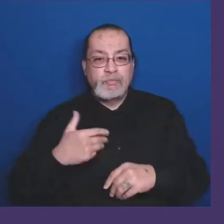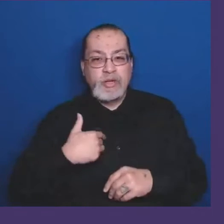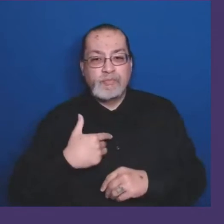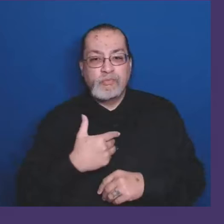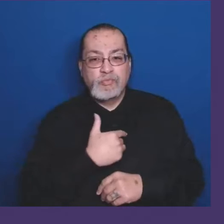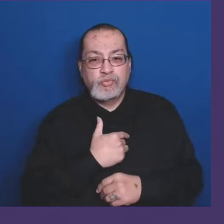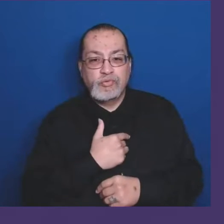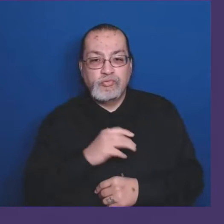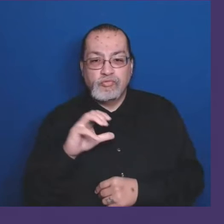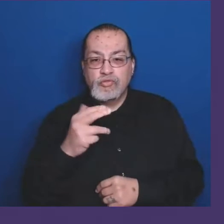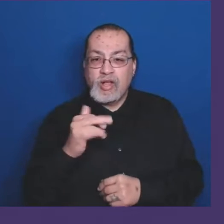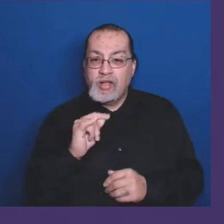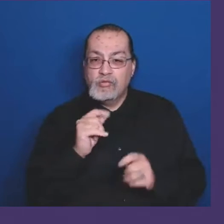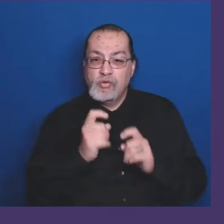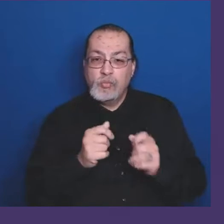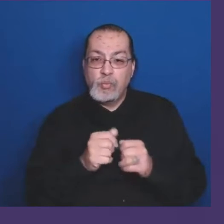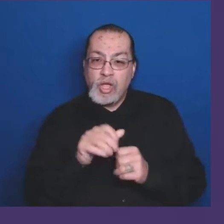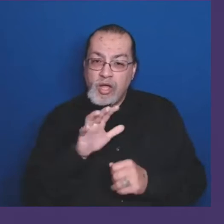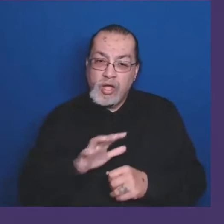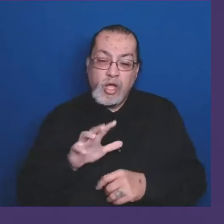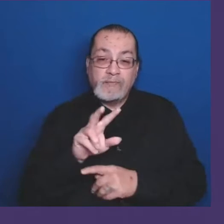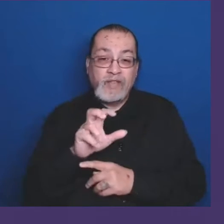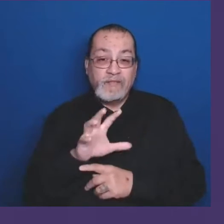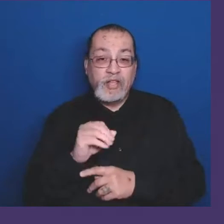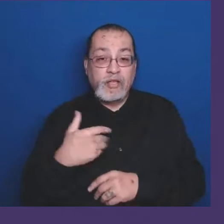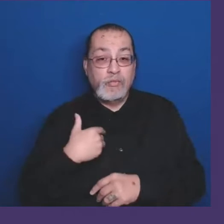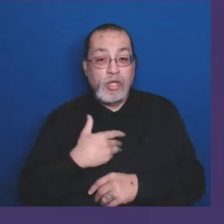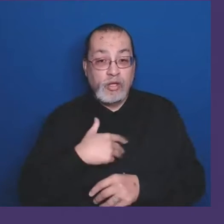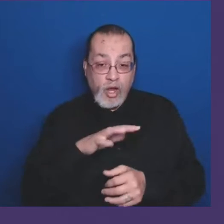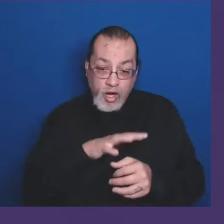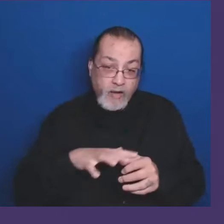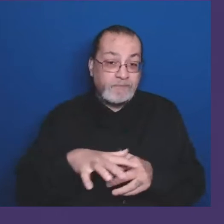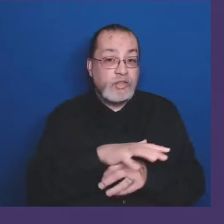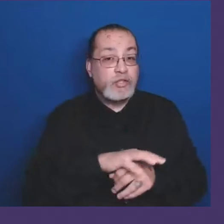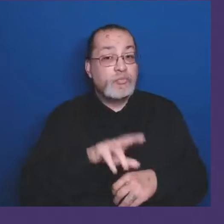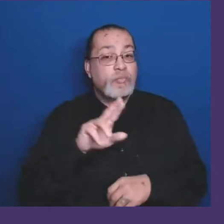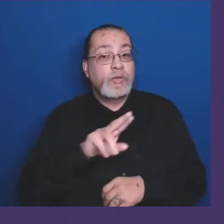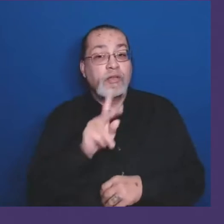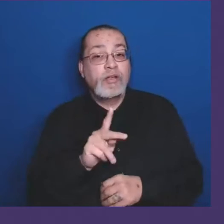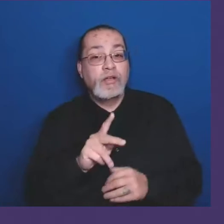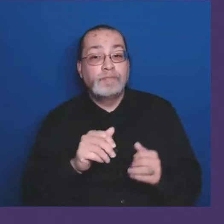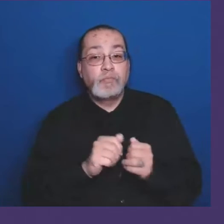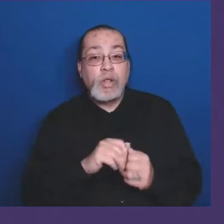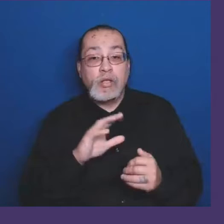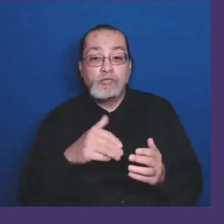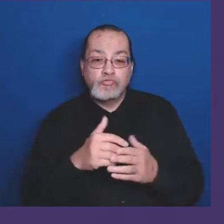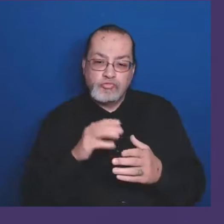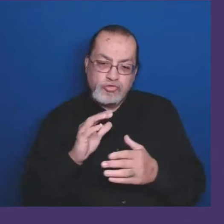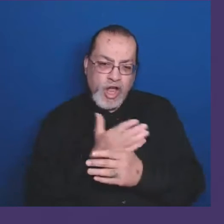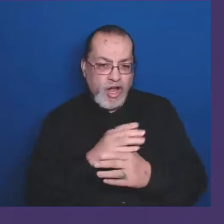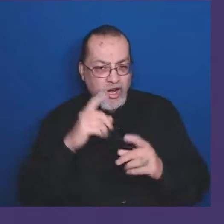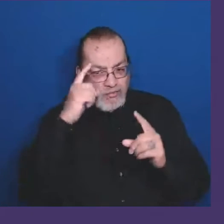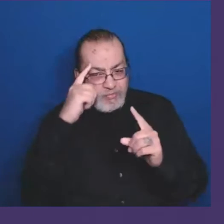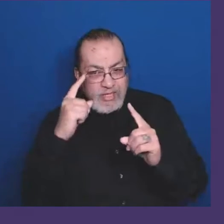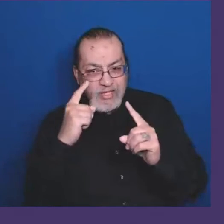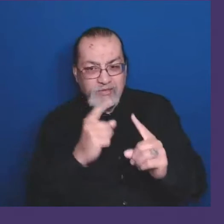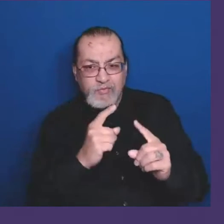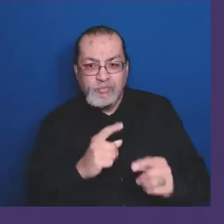all with a shared mission, which is around ensuring that employment must be for all. In 2023, we were introduced to